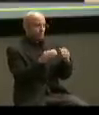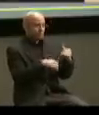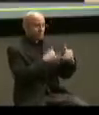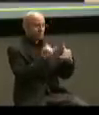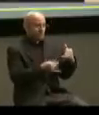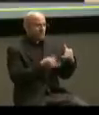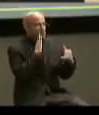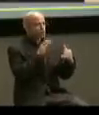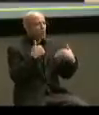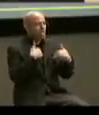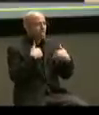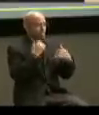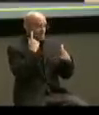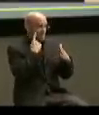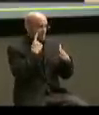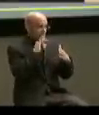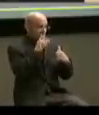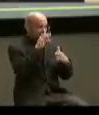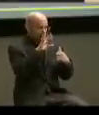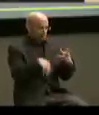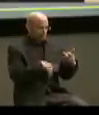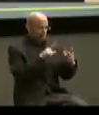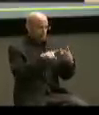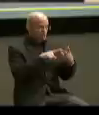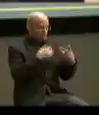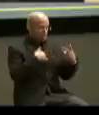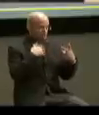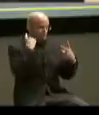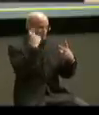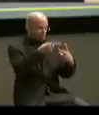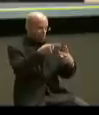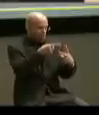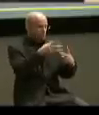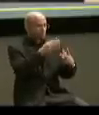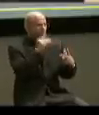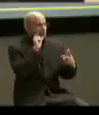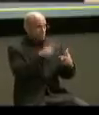AT THE CLOSE OF THIS ENDEAVOR WILL YOU HAVE AN INVENTORY,